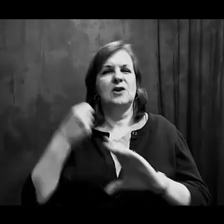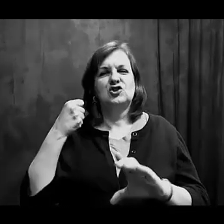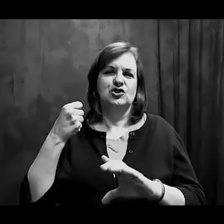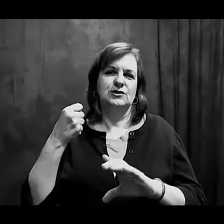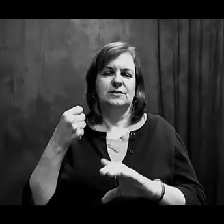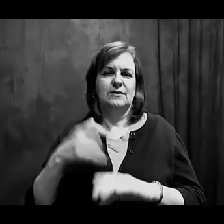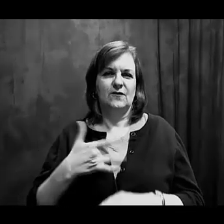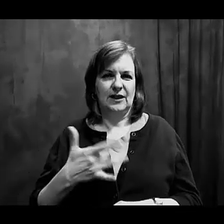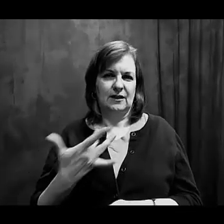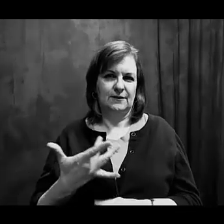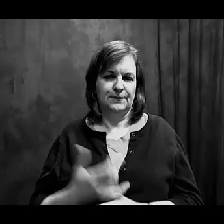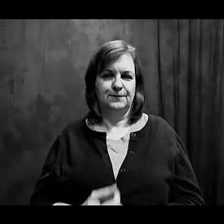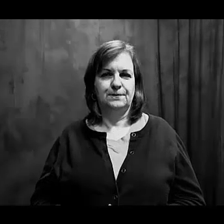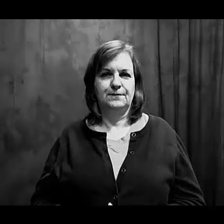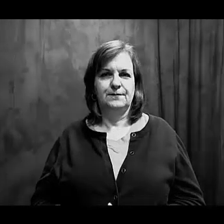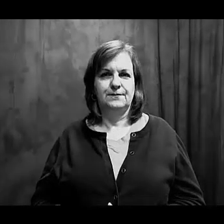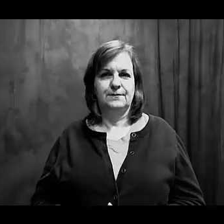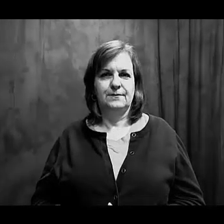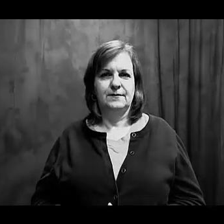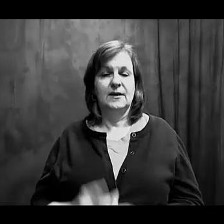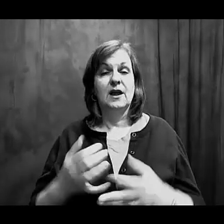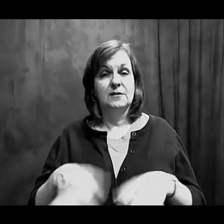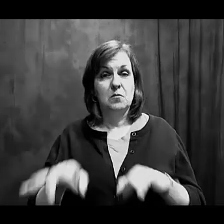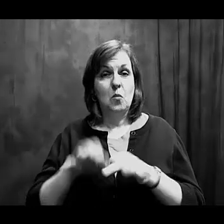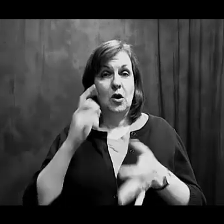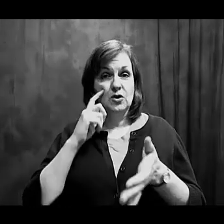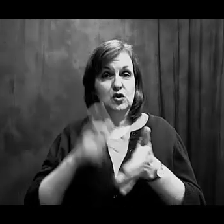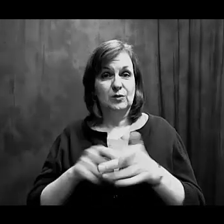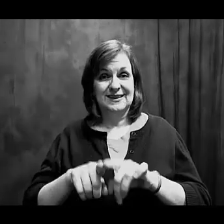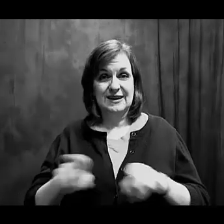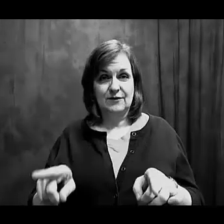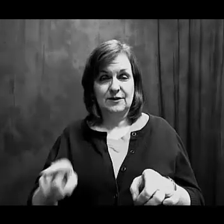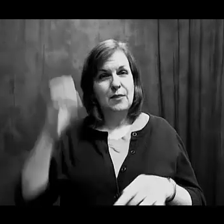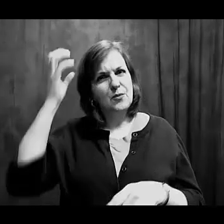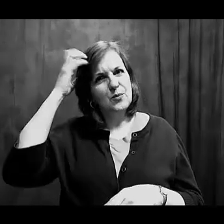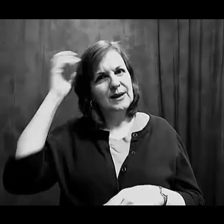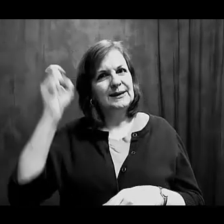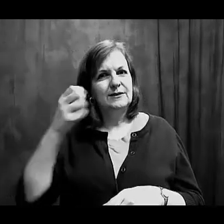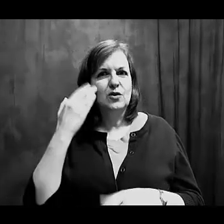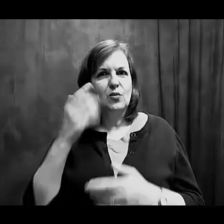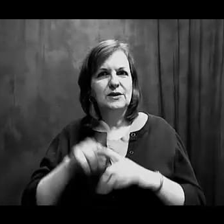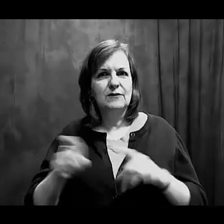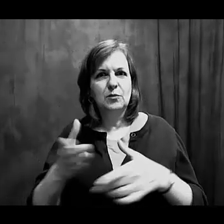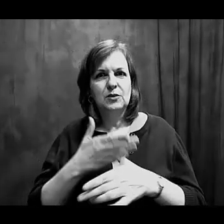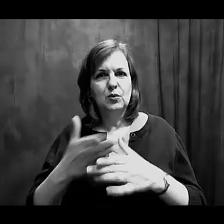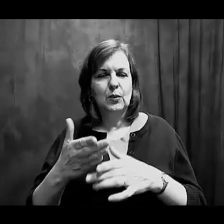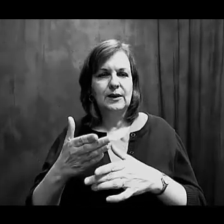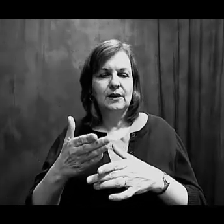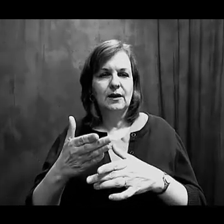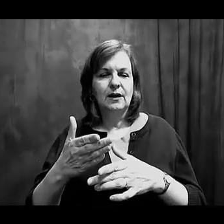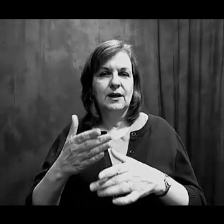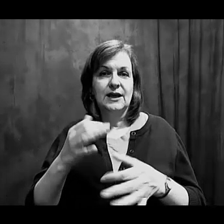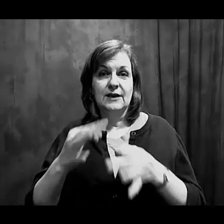and these are important because your brain needs to distinguish between whether you're being punched or kissed! this is an important